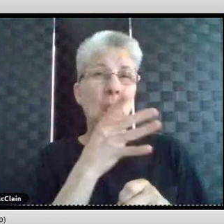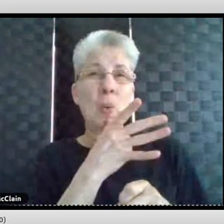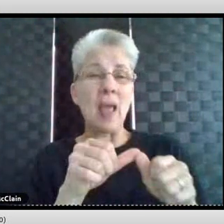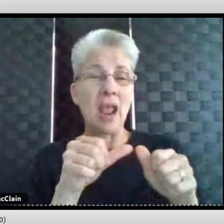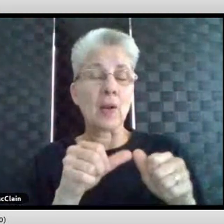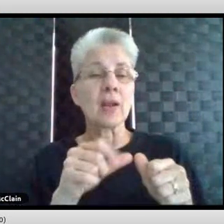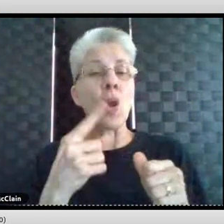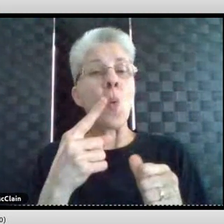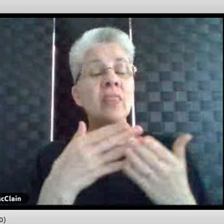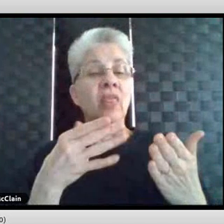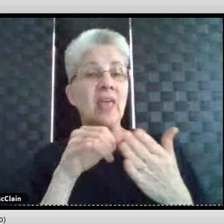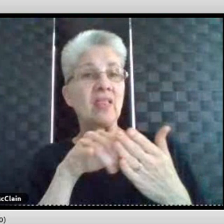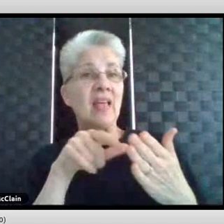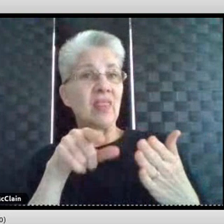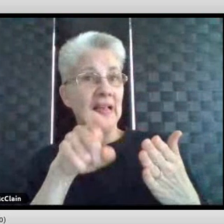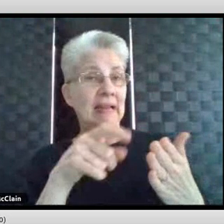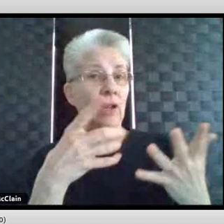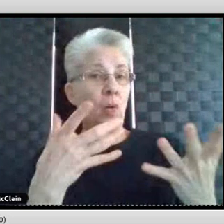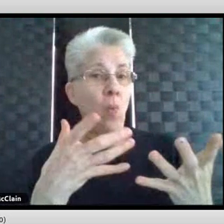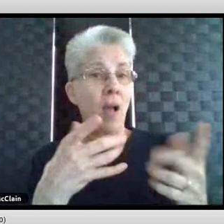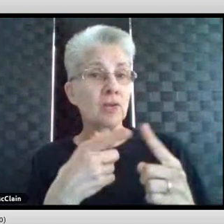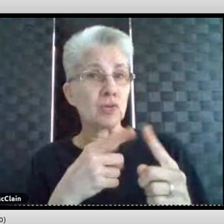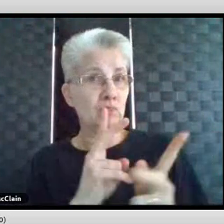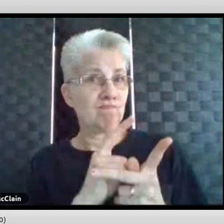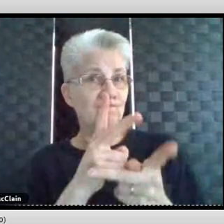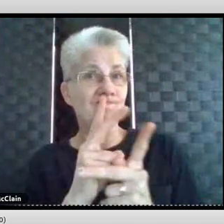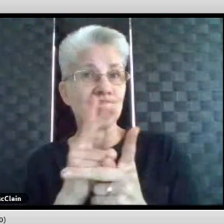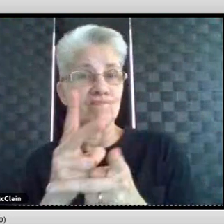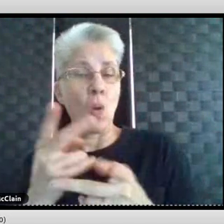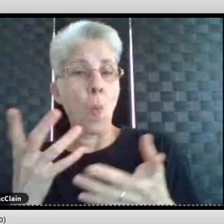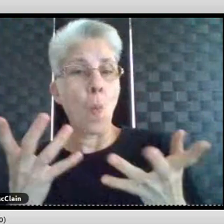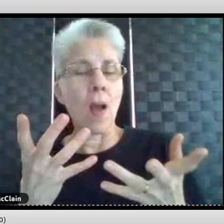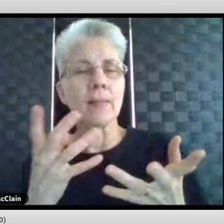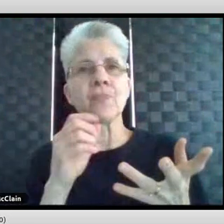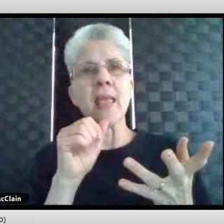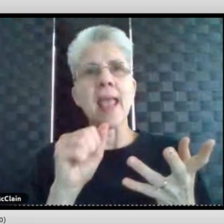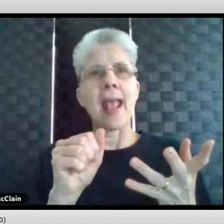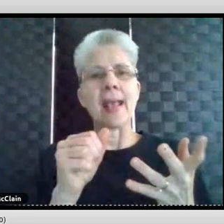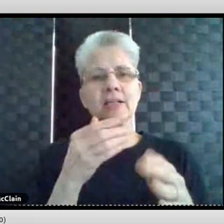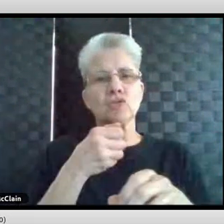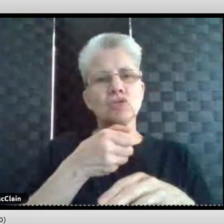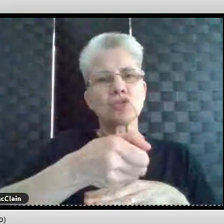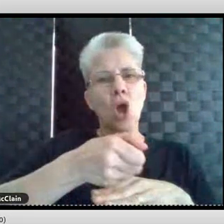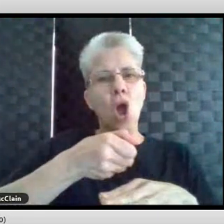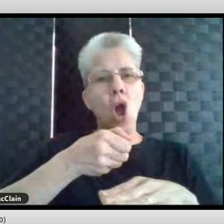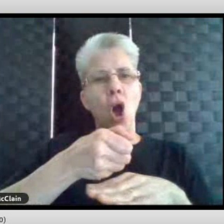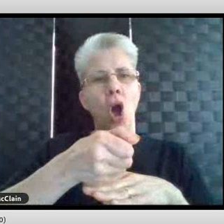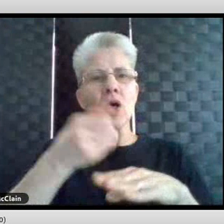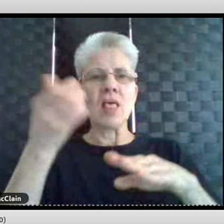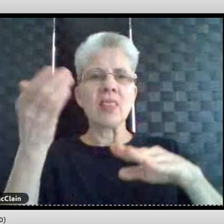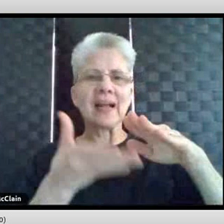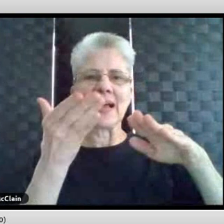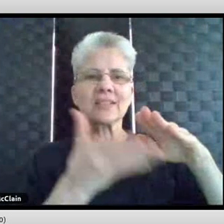one of the things that they needed to lend out was a saw that cuts off tree limbs.